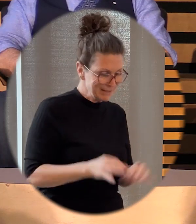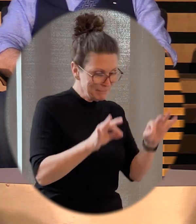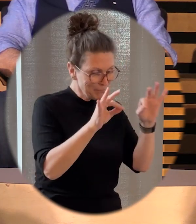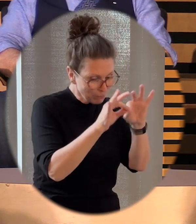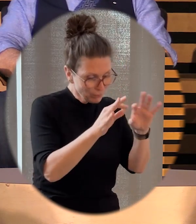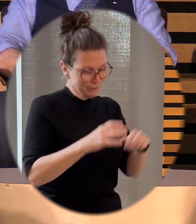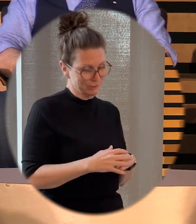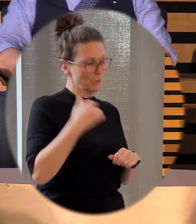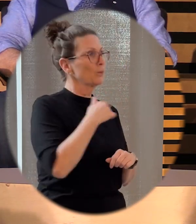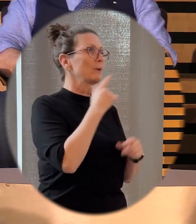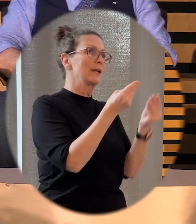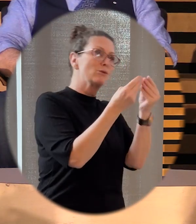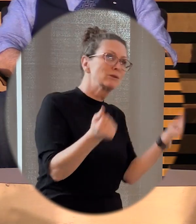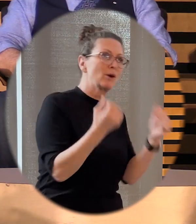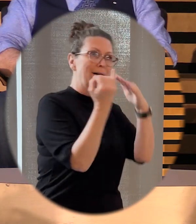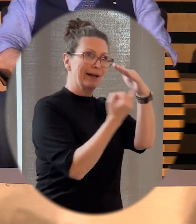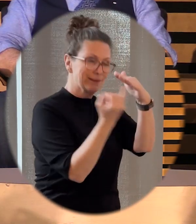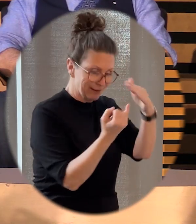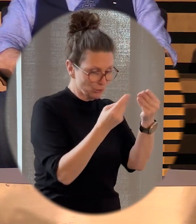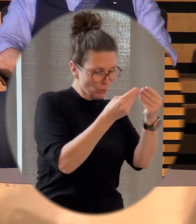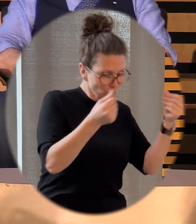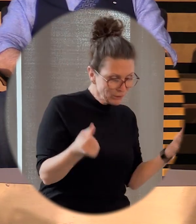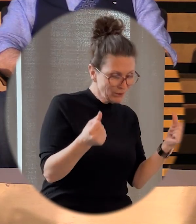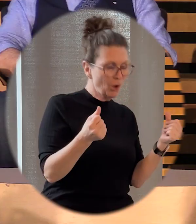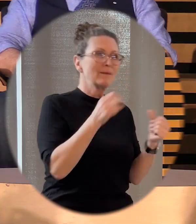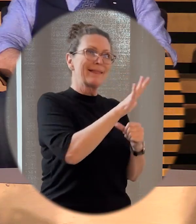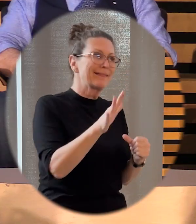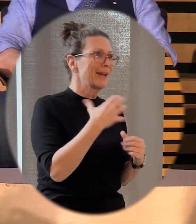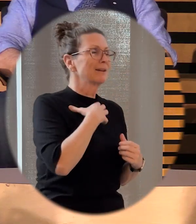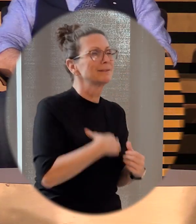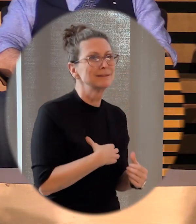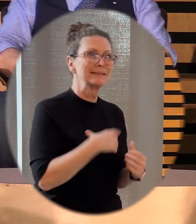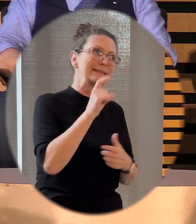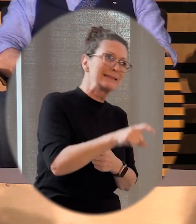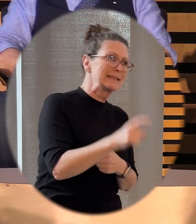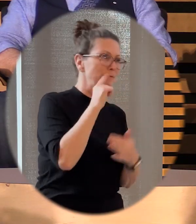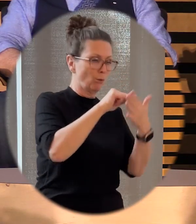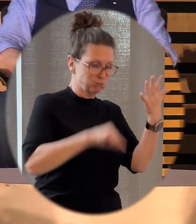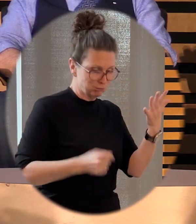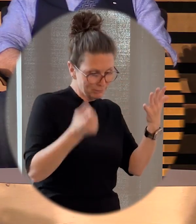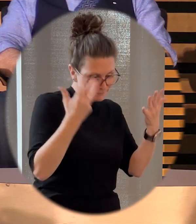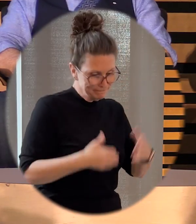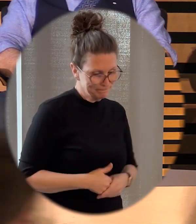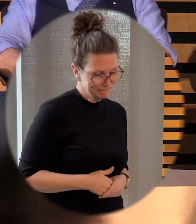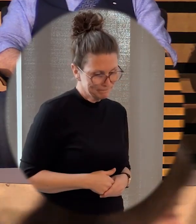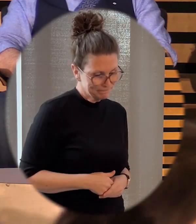that could be alleviated if adequate timely and relevant supports were in place. Governments will